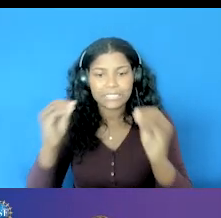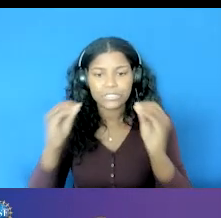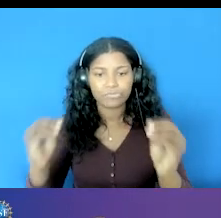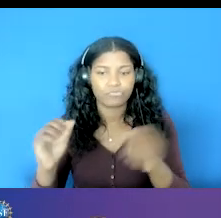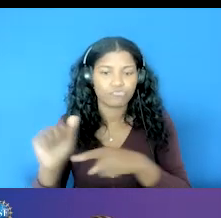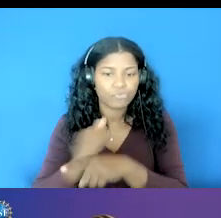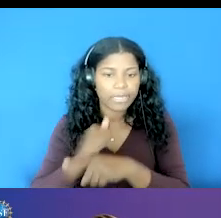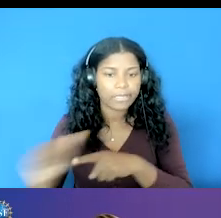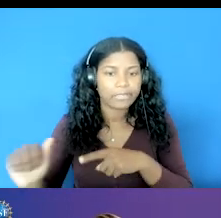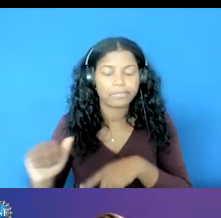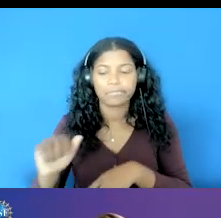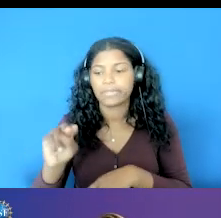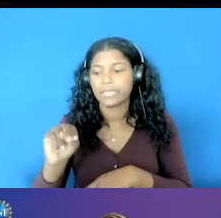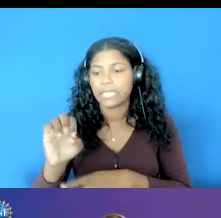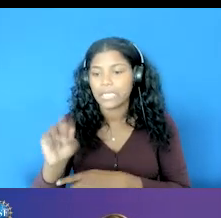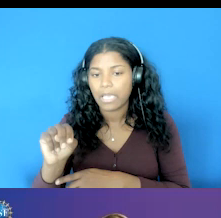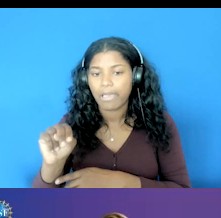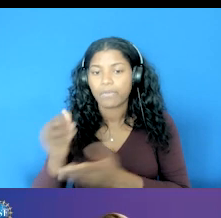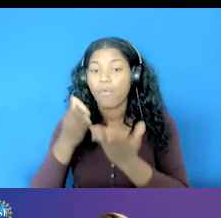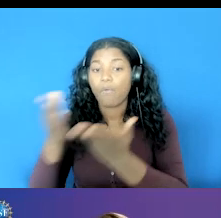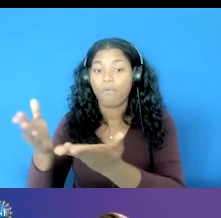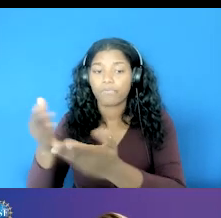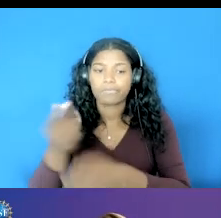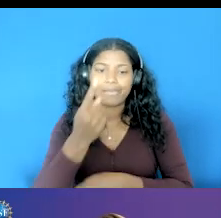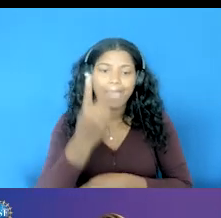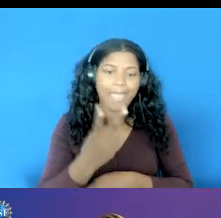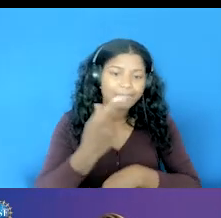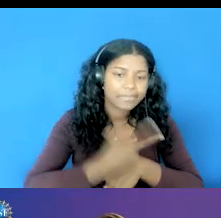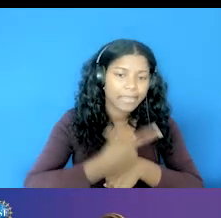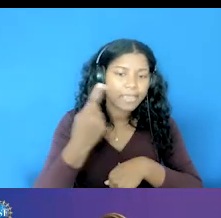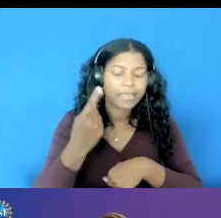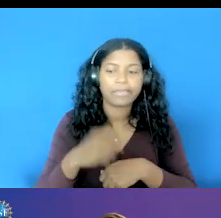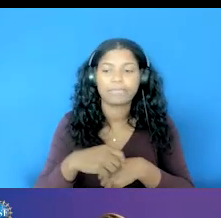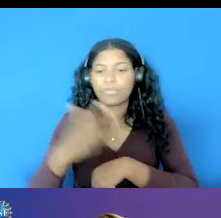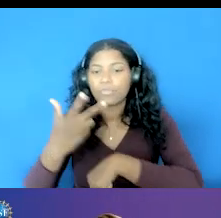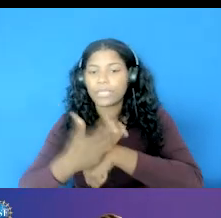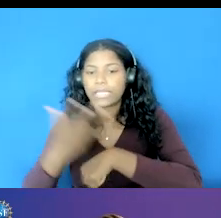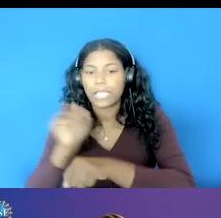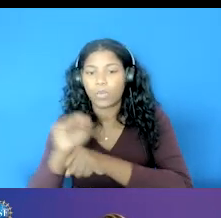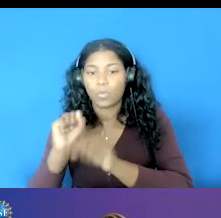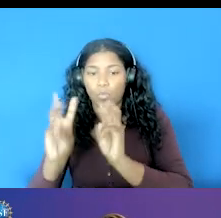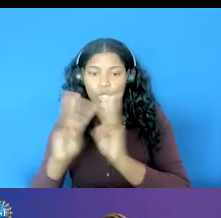NEON offers half day and three-day workshops to train students and researchers on key skills